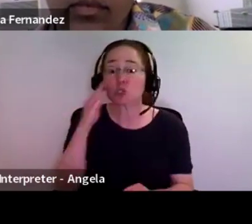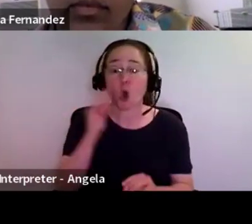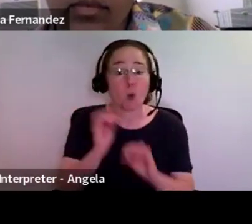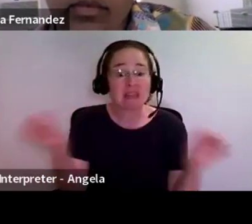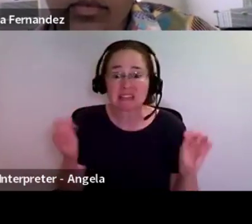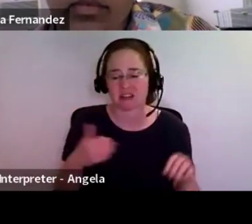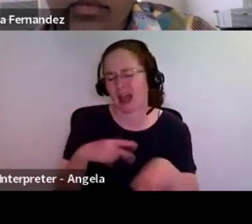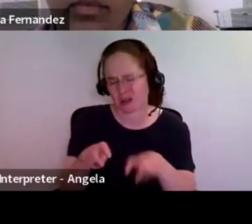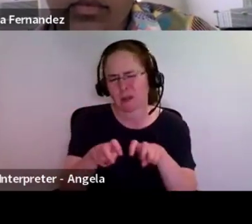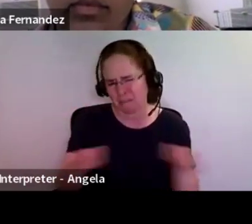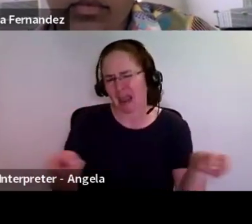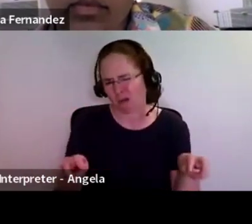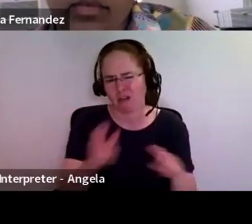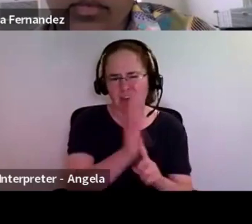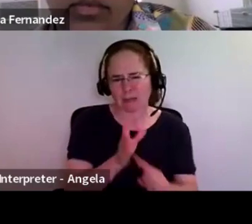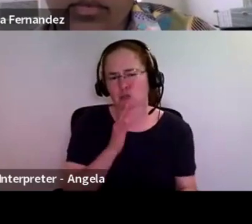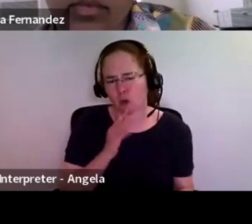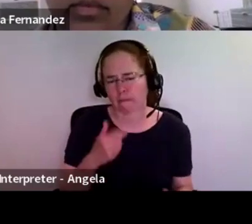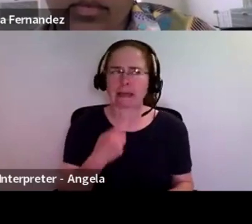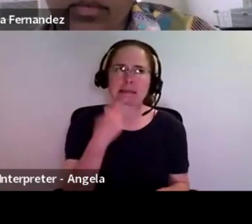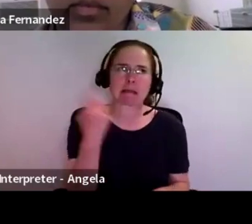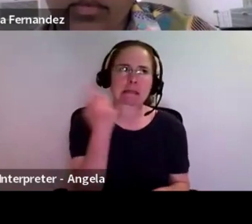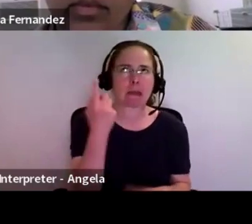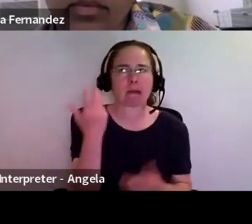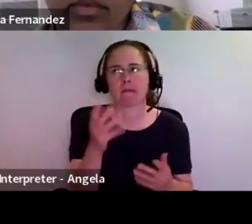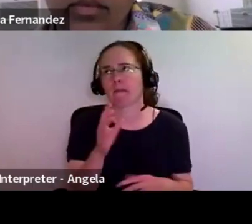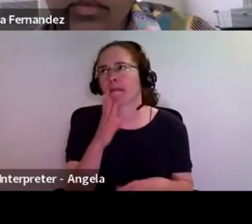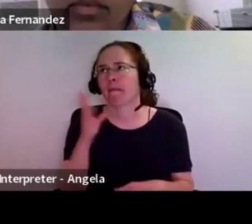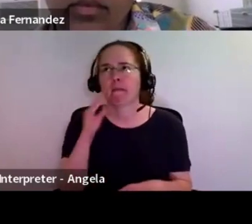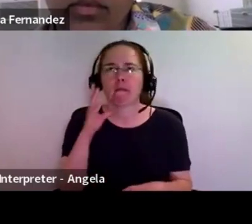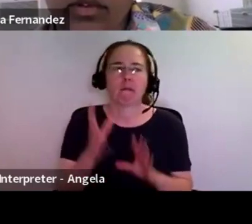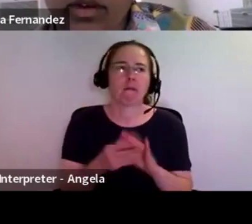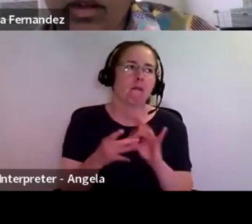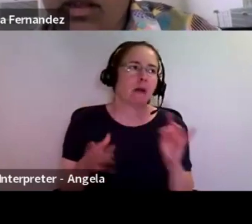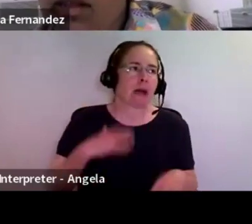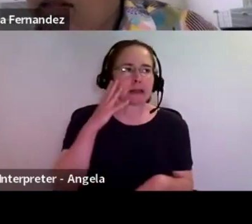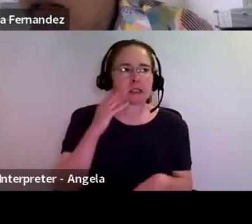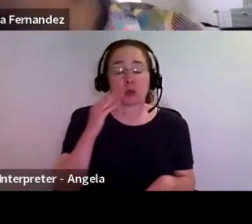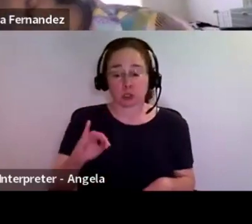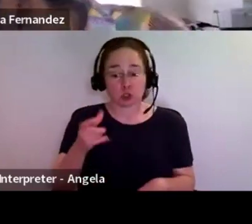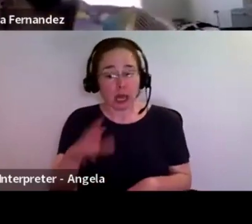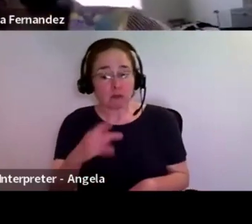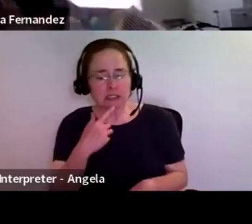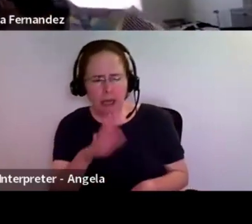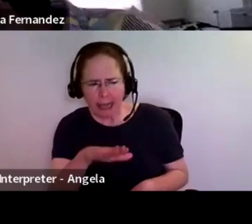minutes or something like that, so I said something about just what I was going through. And Jennifer said, hey, it would be